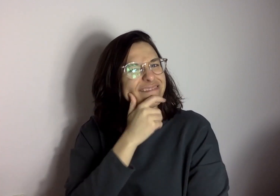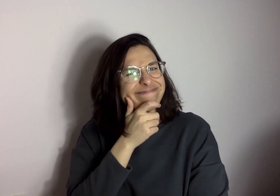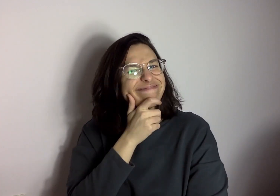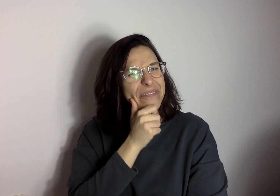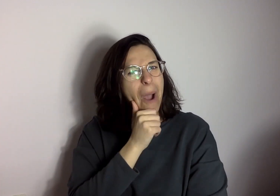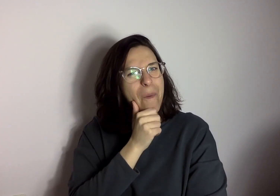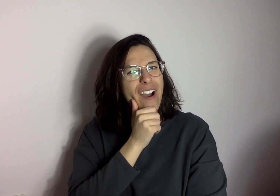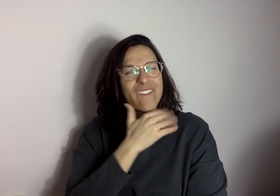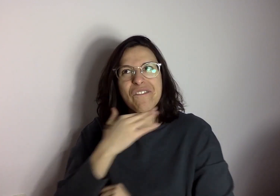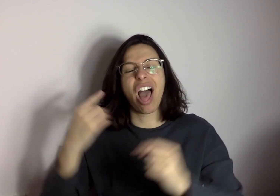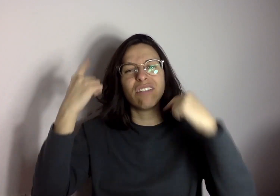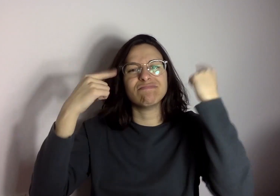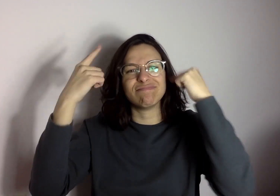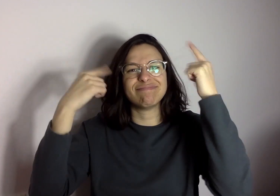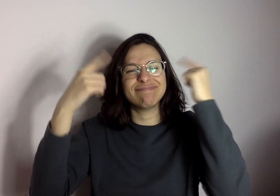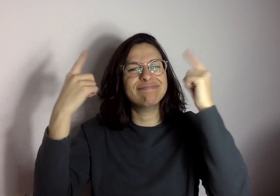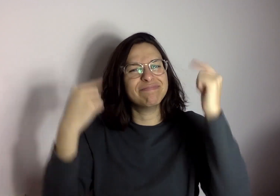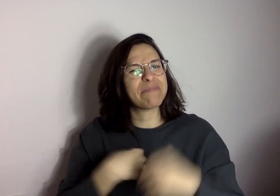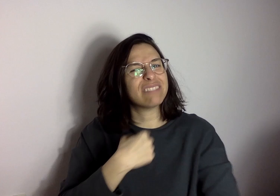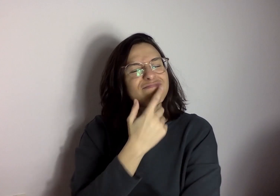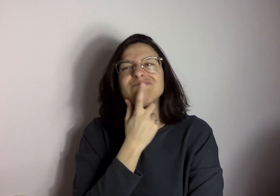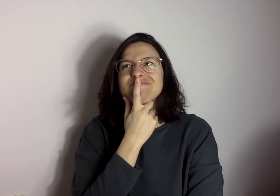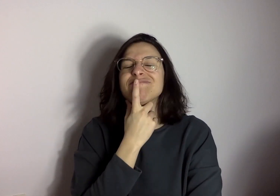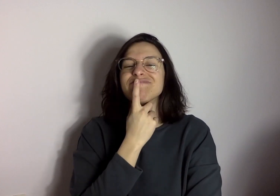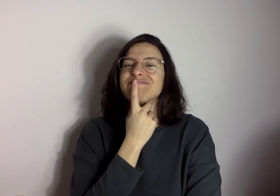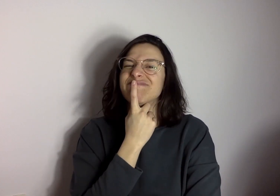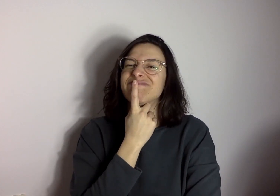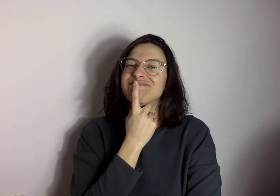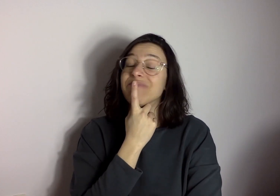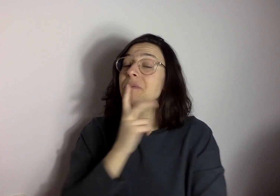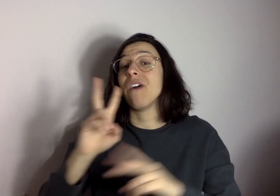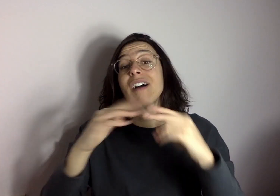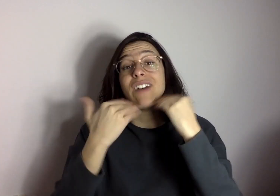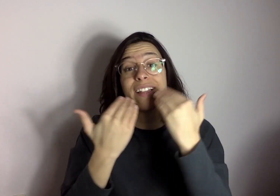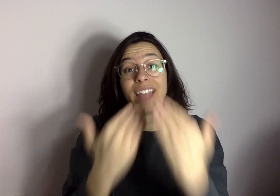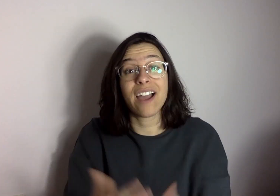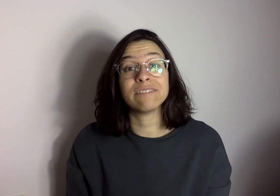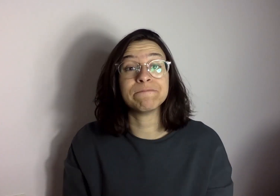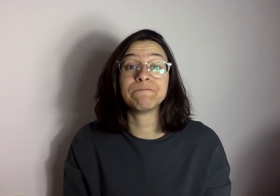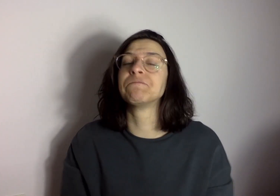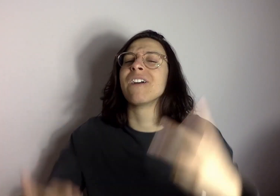Wow....alot of proccessing and reflecting. So thank you!